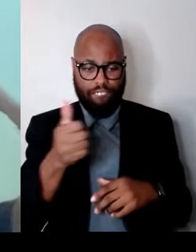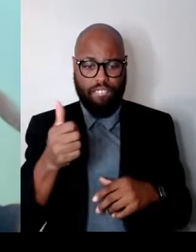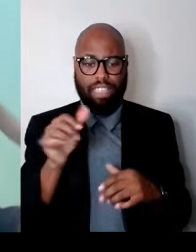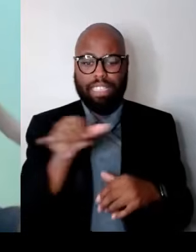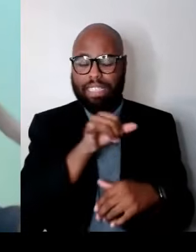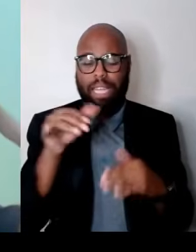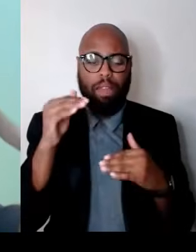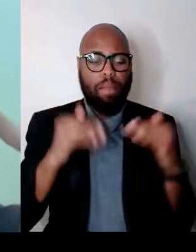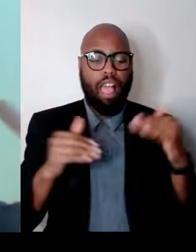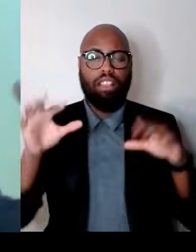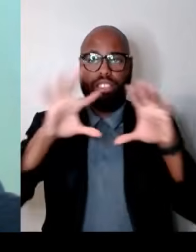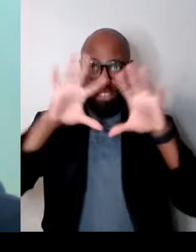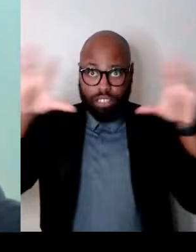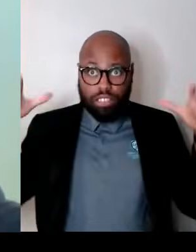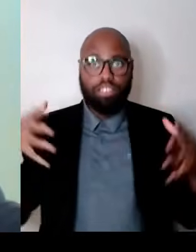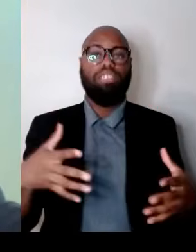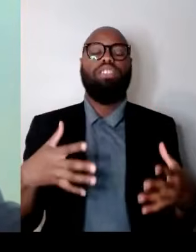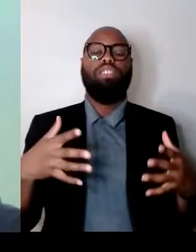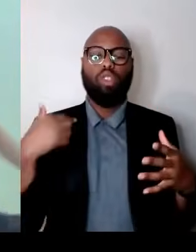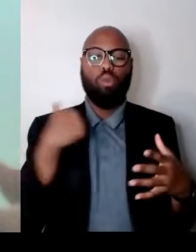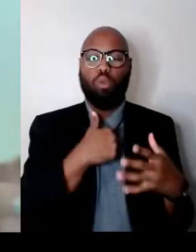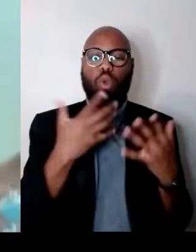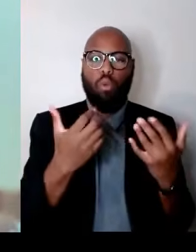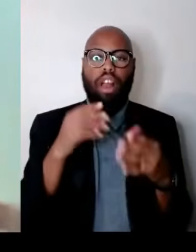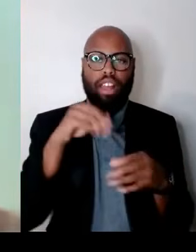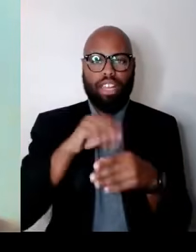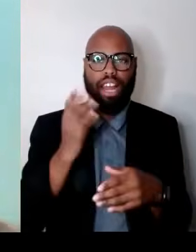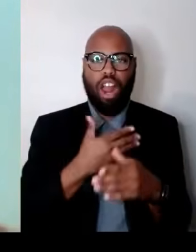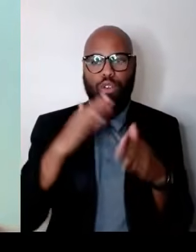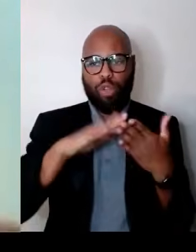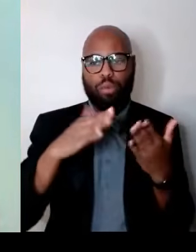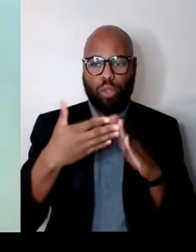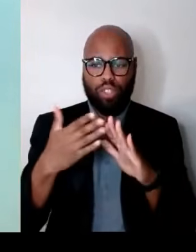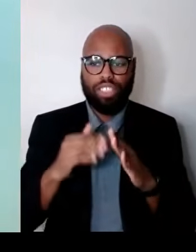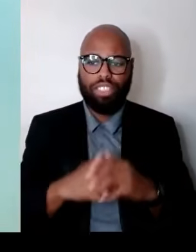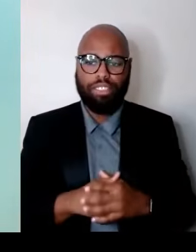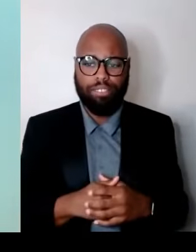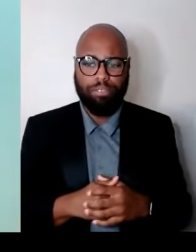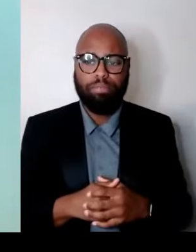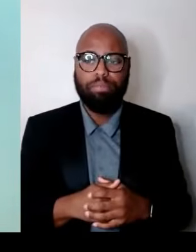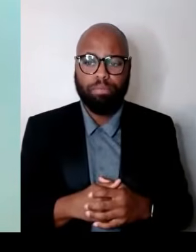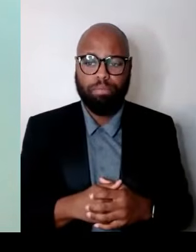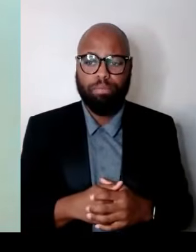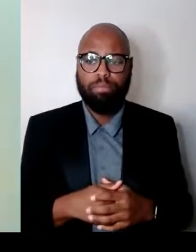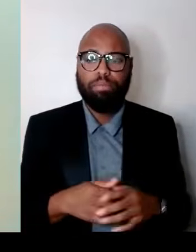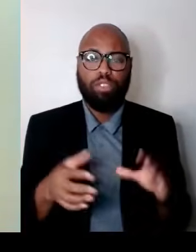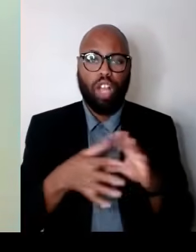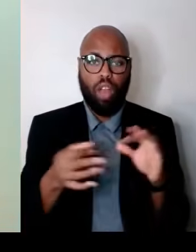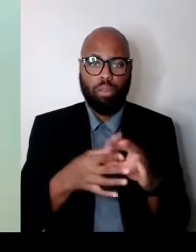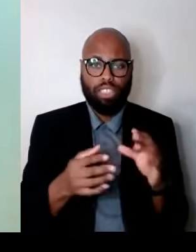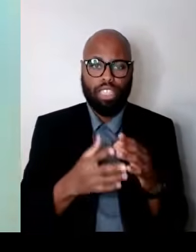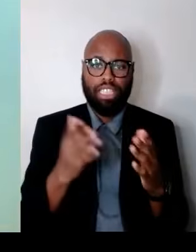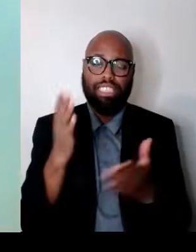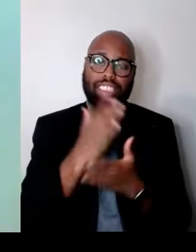that we seek in our communities. And so I would say in some ways that organizing,